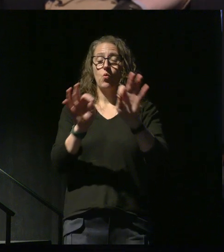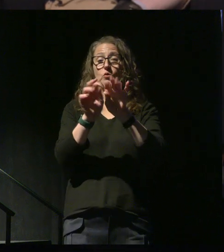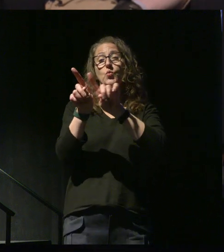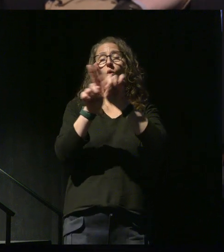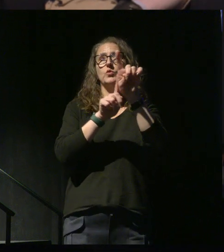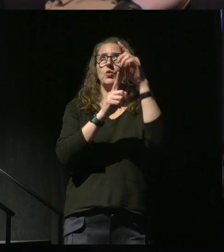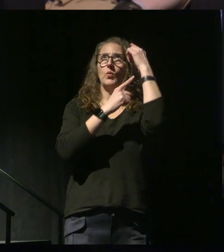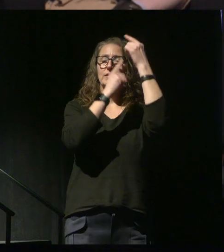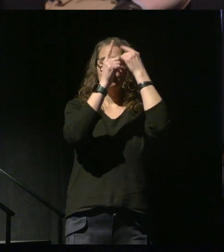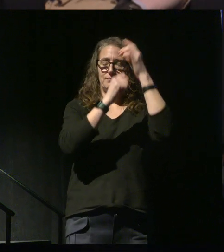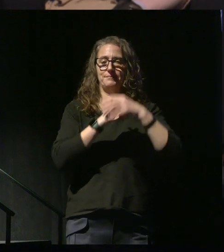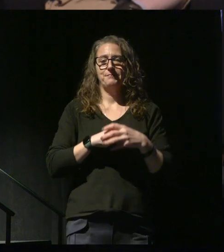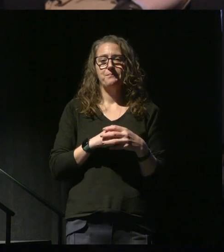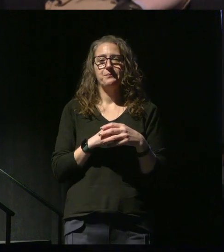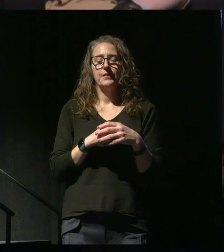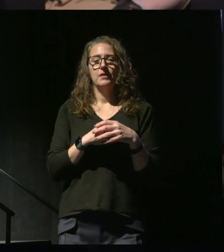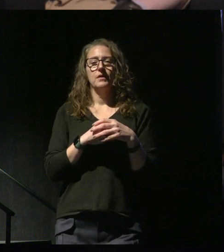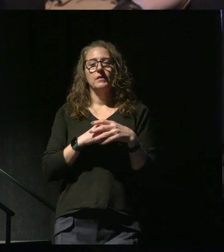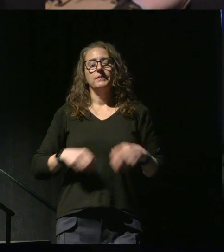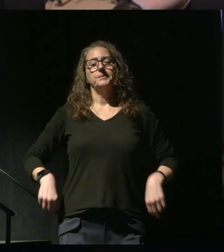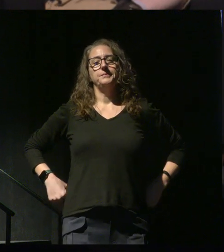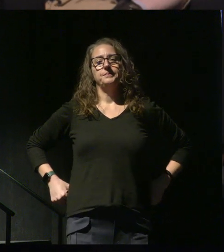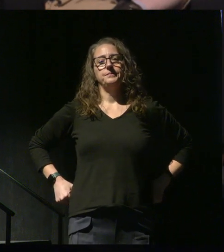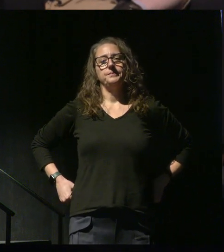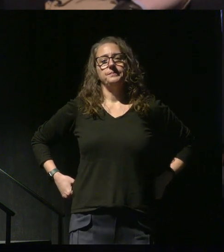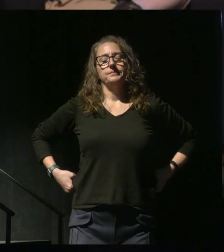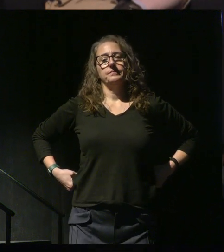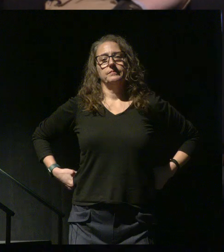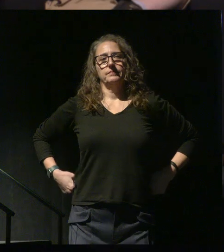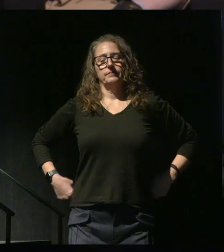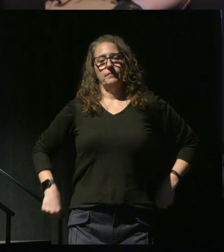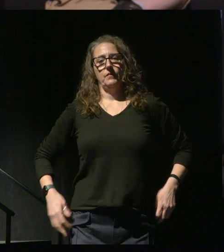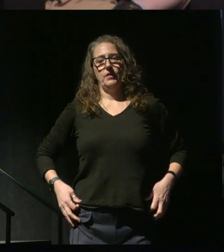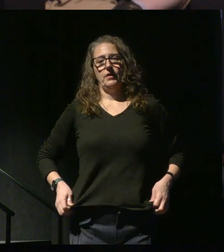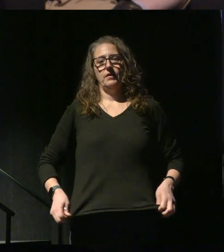is that, you know within that corporate structure,